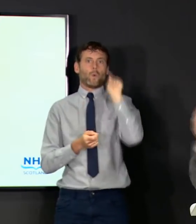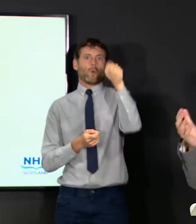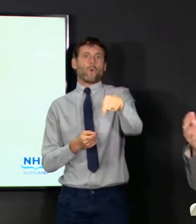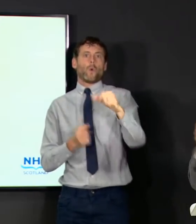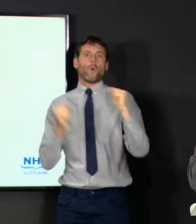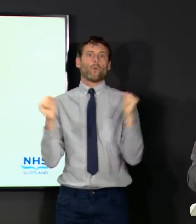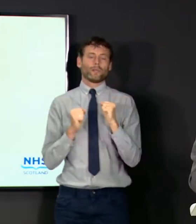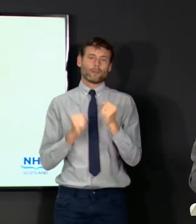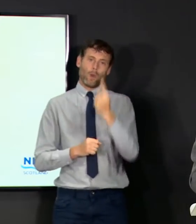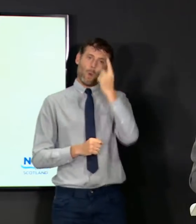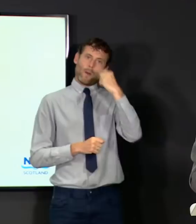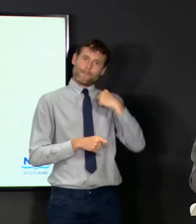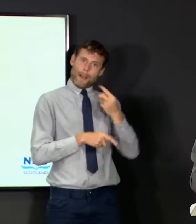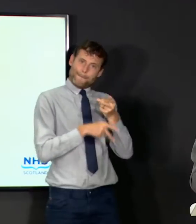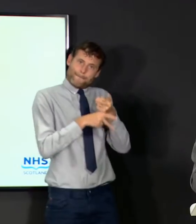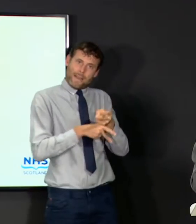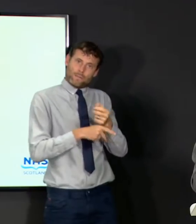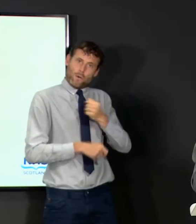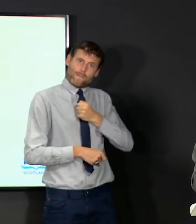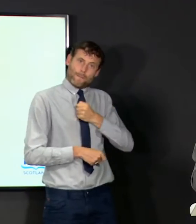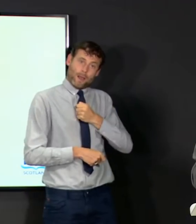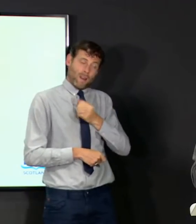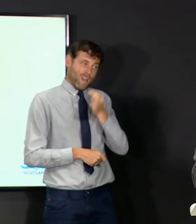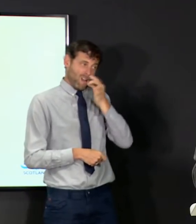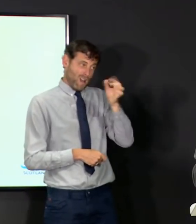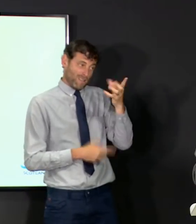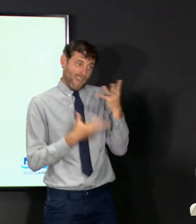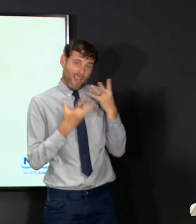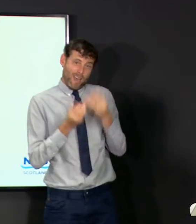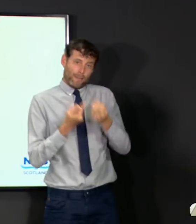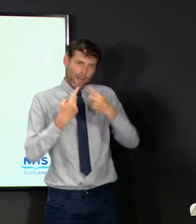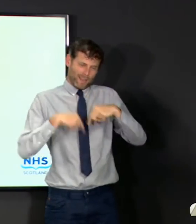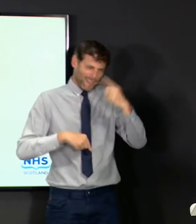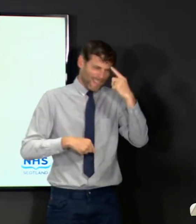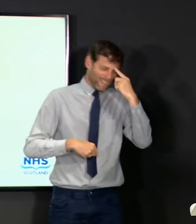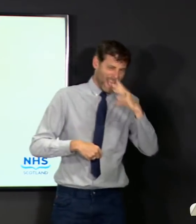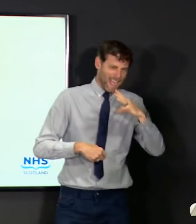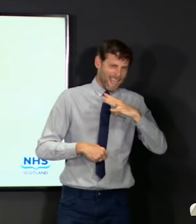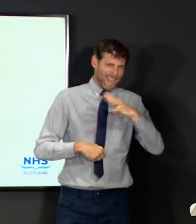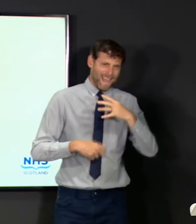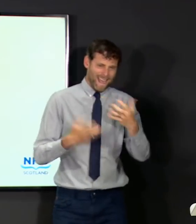and Gregor's, has been asked to help us form a group to think very seriously over the next